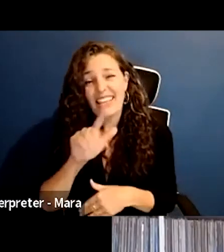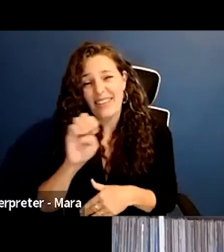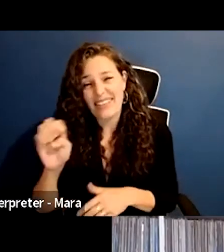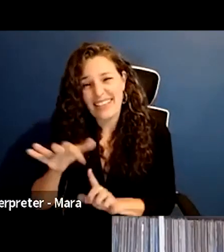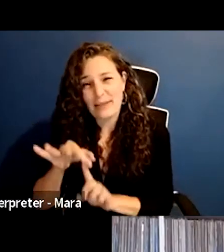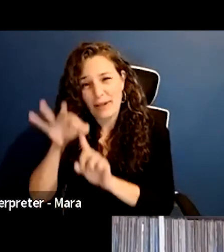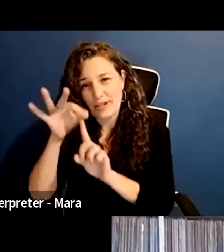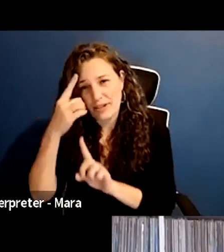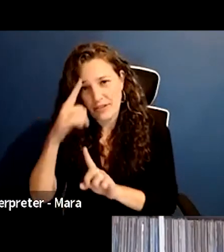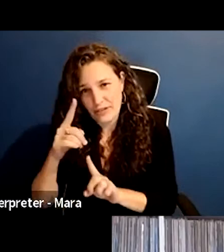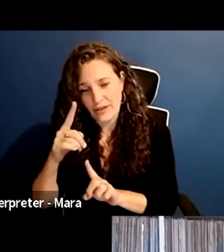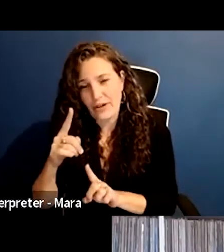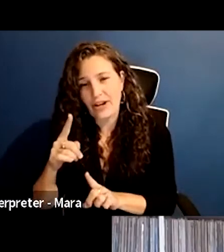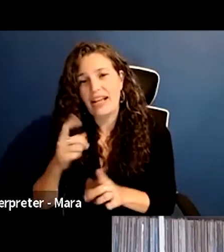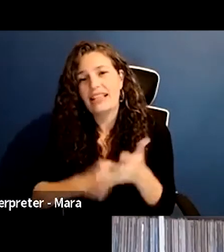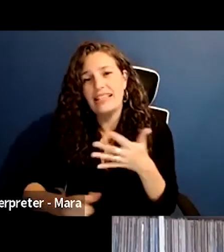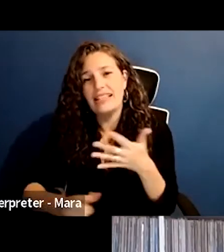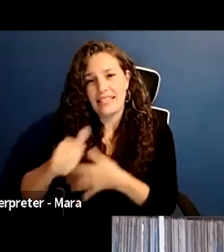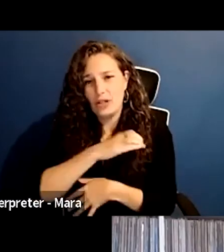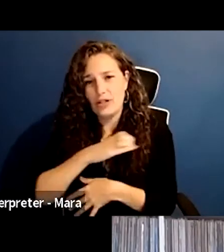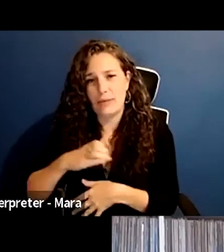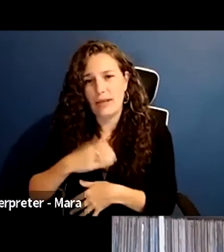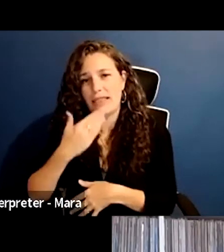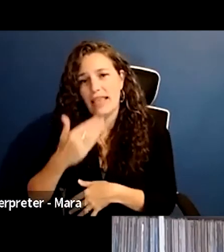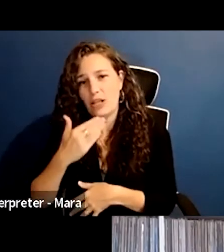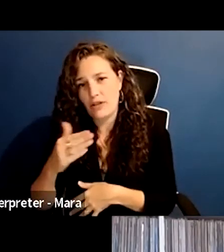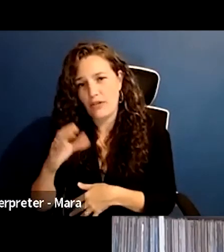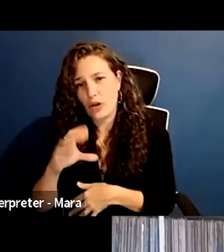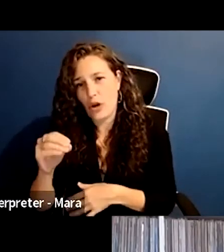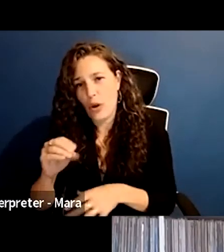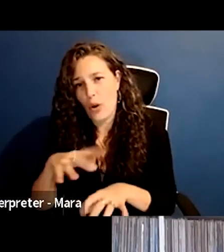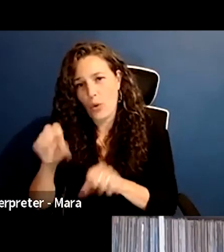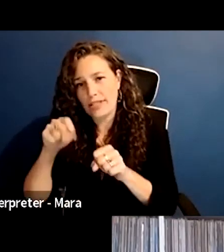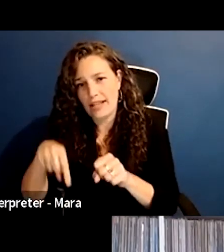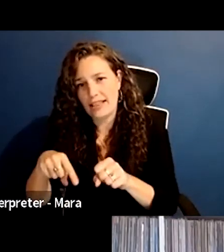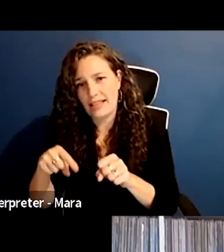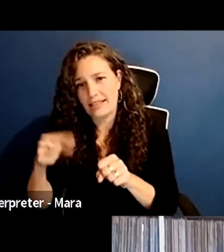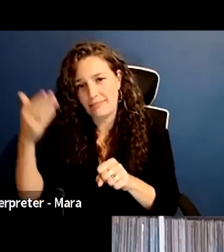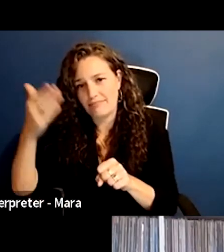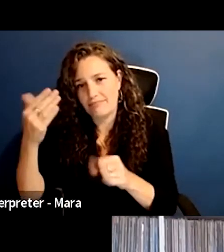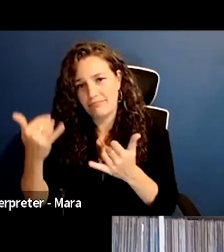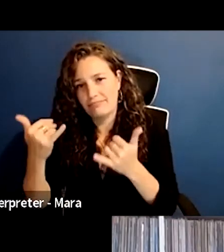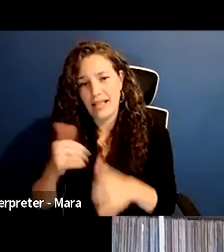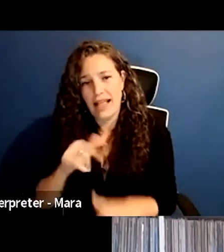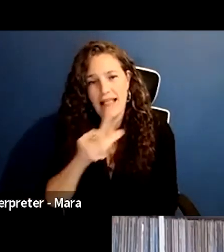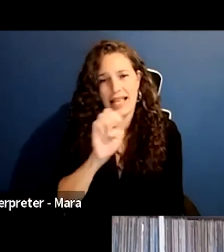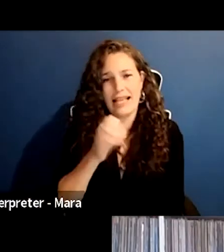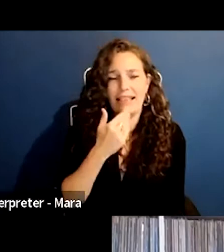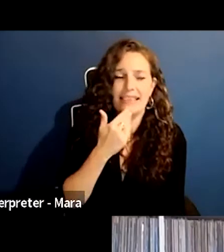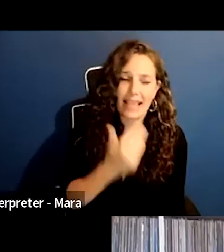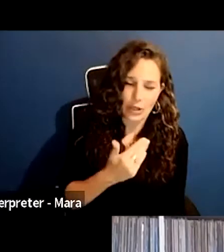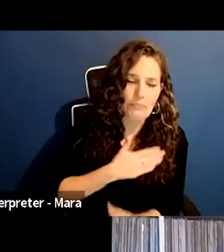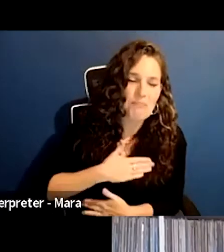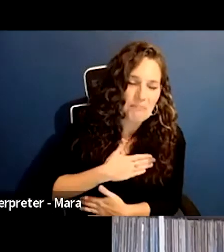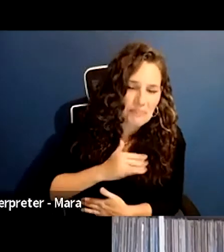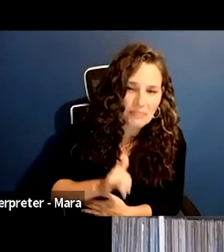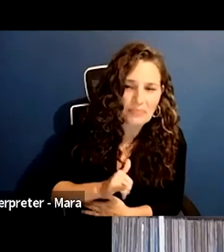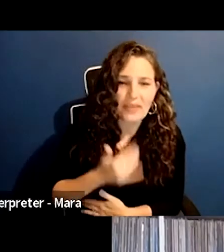for co-hosting this program with us. It is our pleasure. And again, thank you, Ben, thank you, PTEOE,